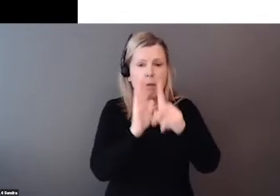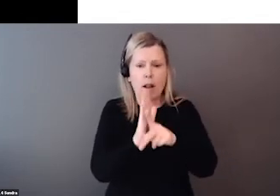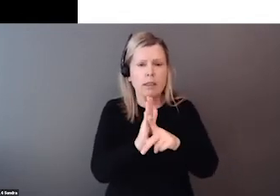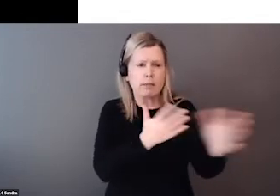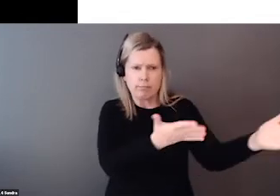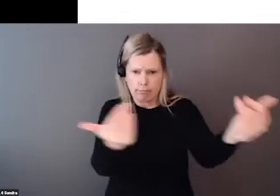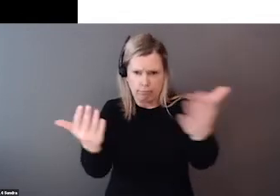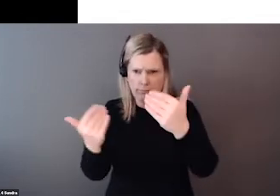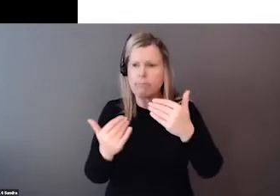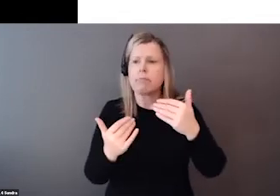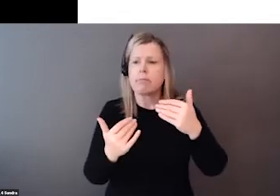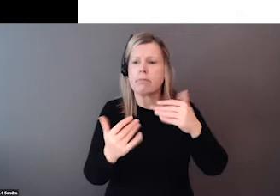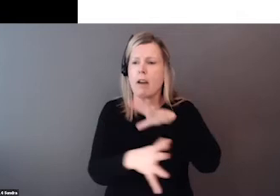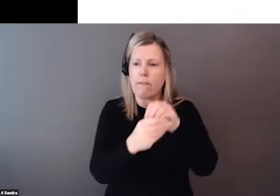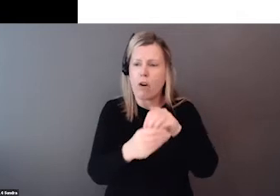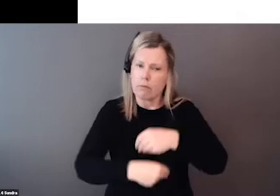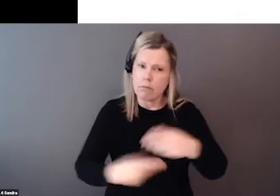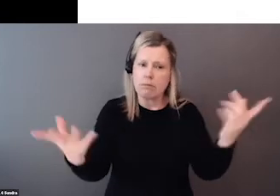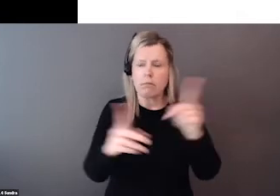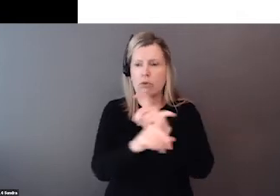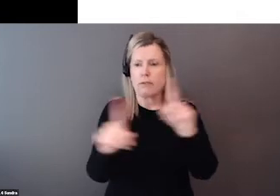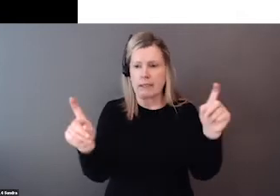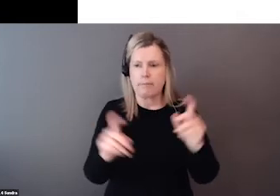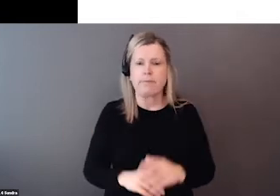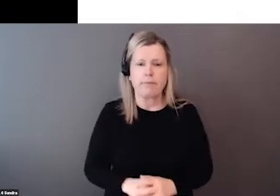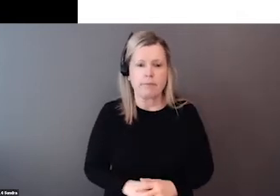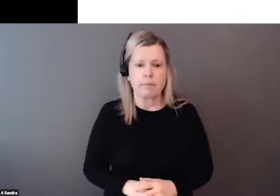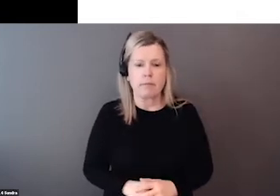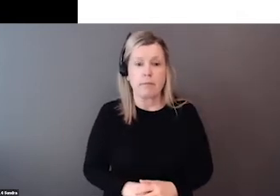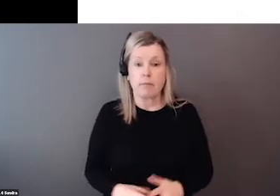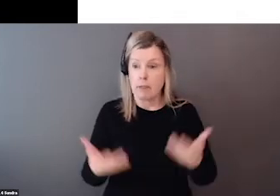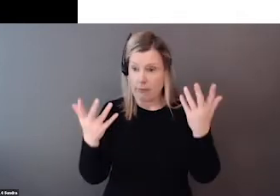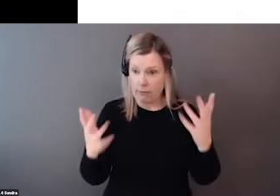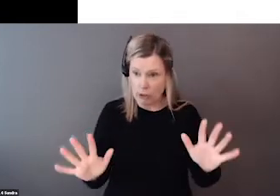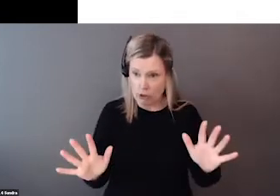which is the Delphi survey. Following the completion of the Delphi survey,